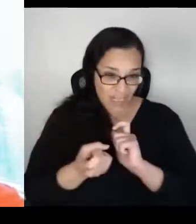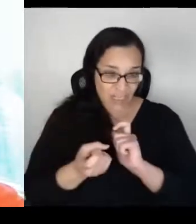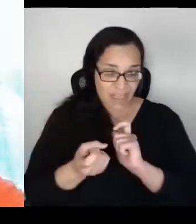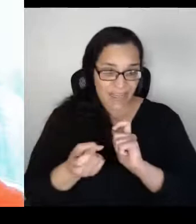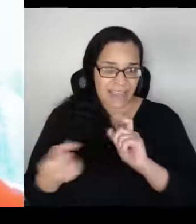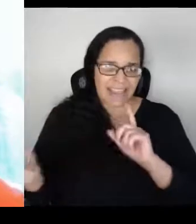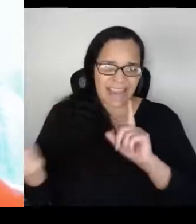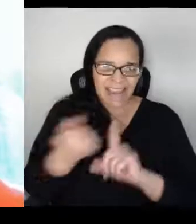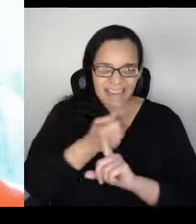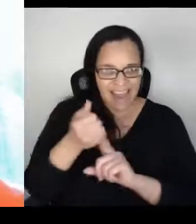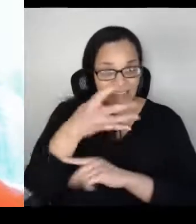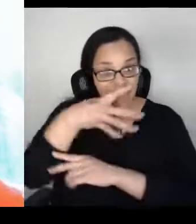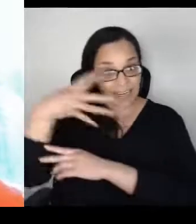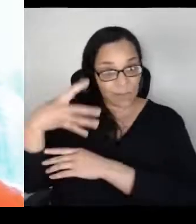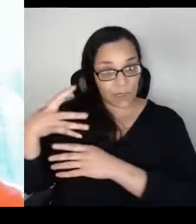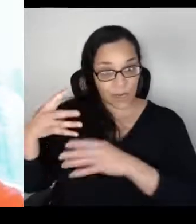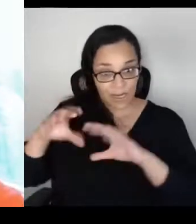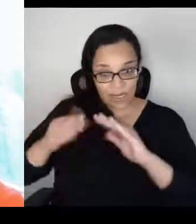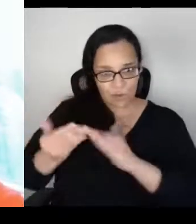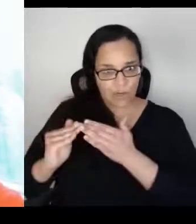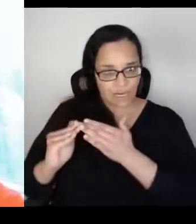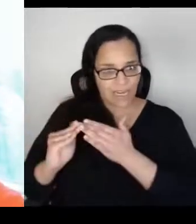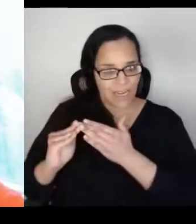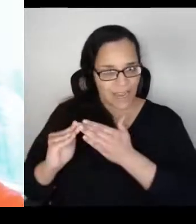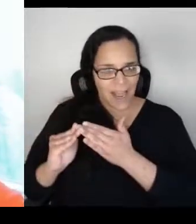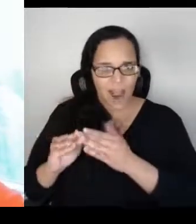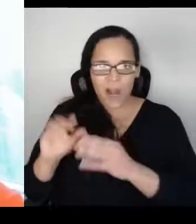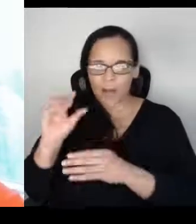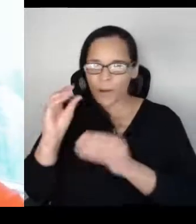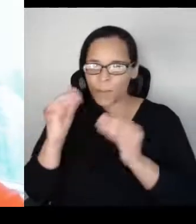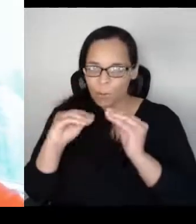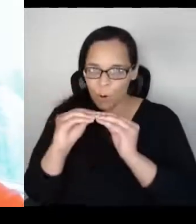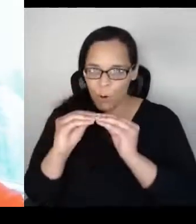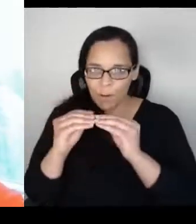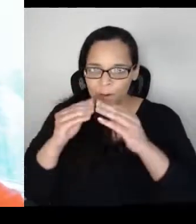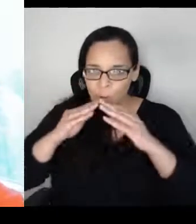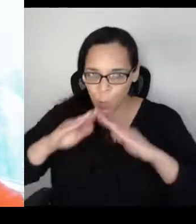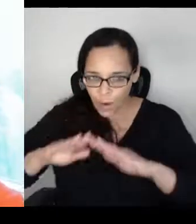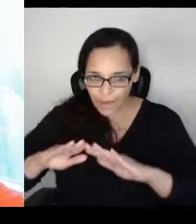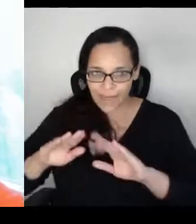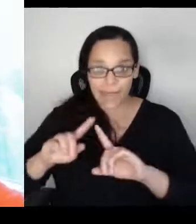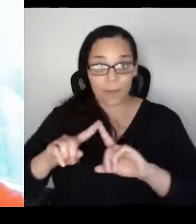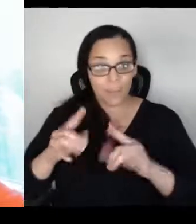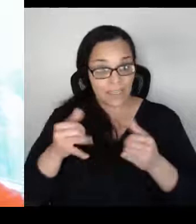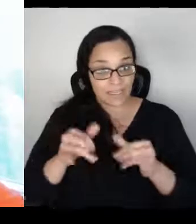But our communities are still feeling it, we're seeing an extension of technology and surveillance.